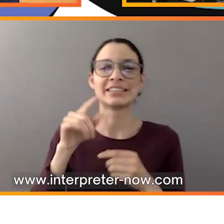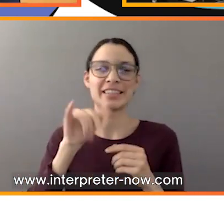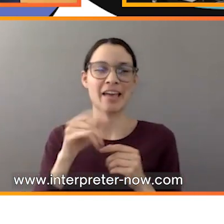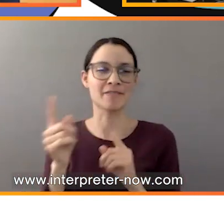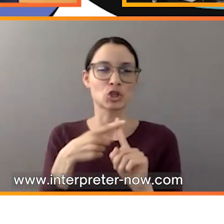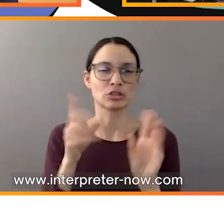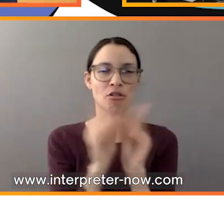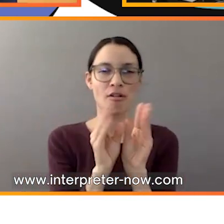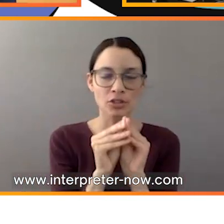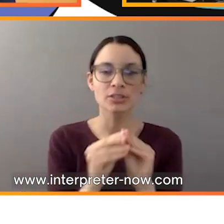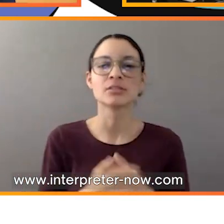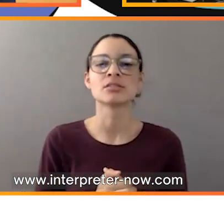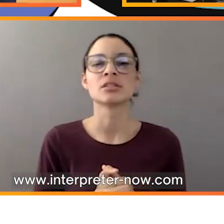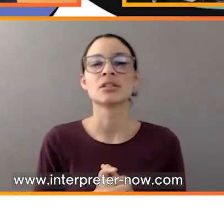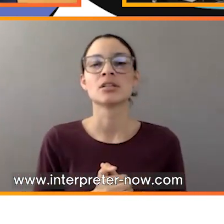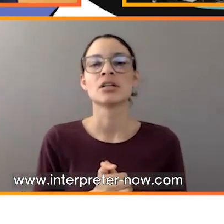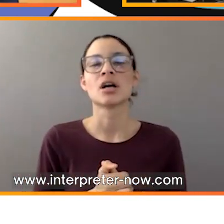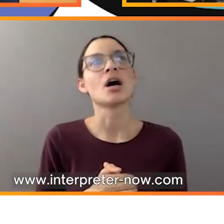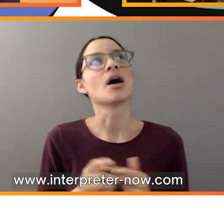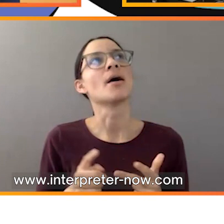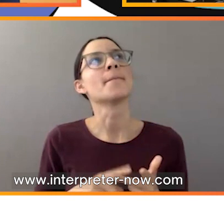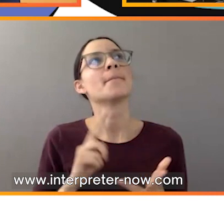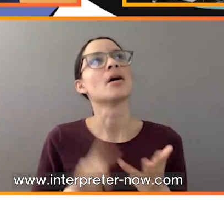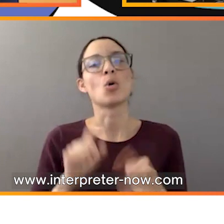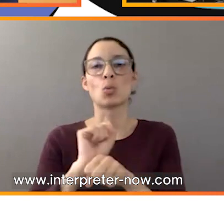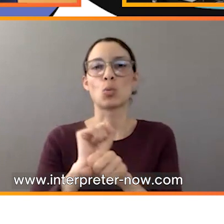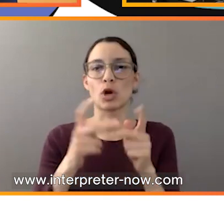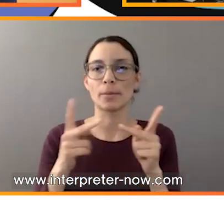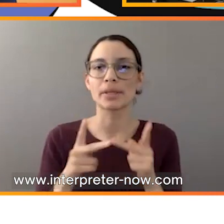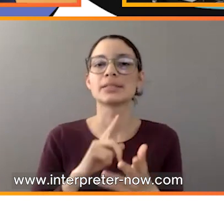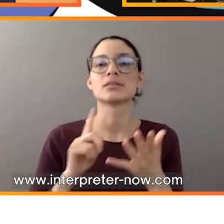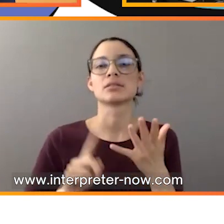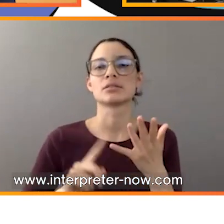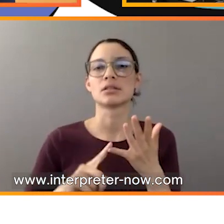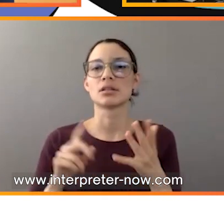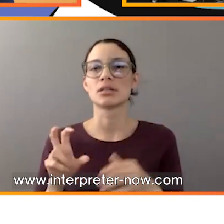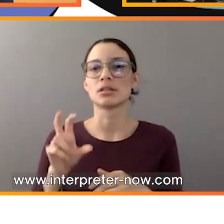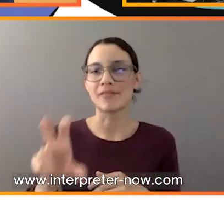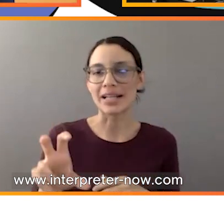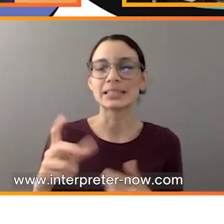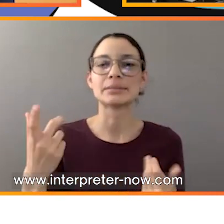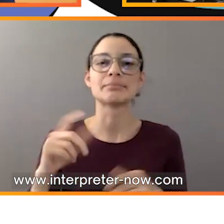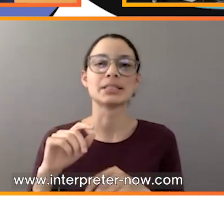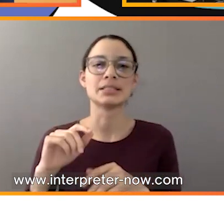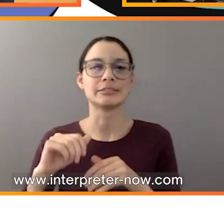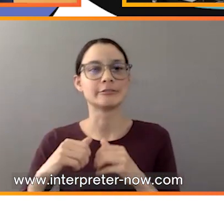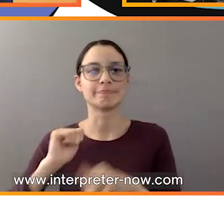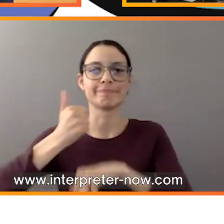But what we haven't talked about is that entrepreneurship ecosystem. It has changed. It has changed significantly.